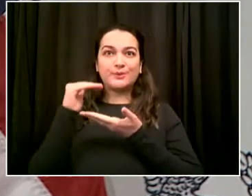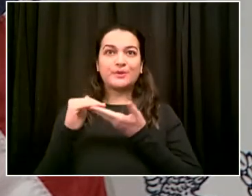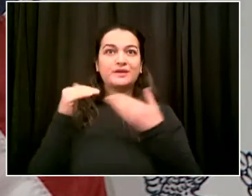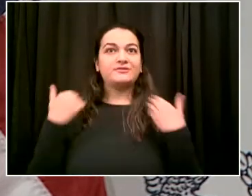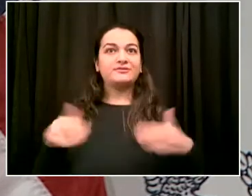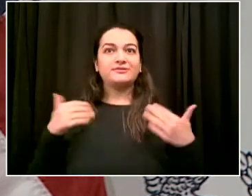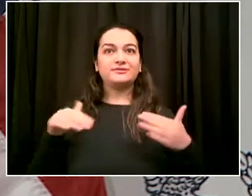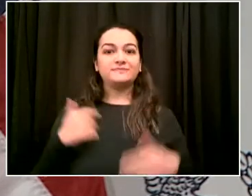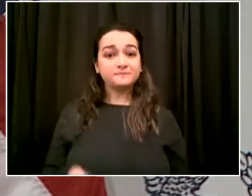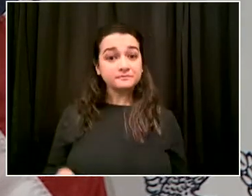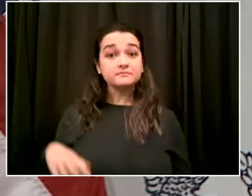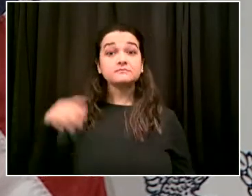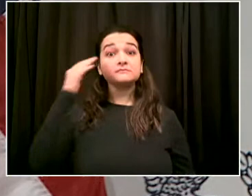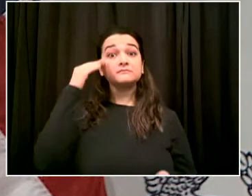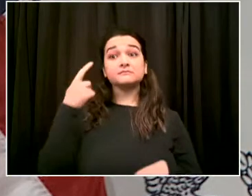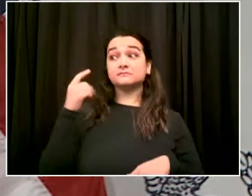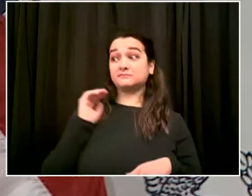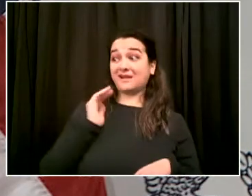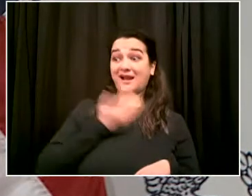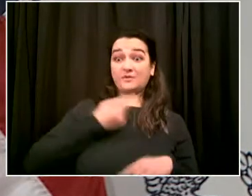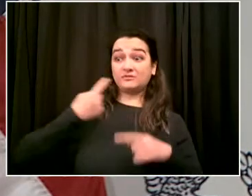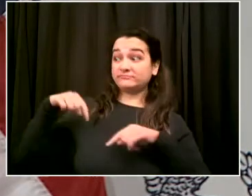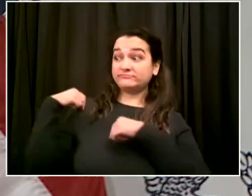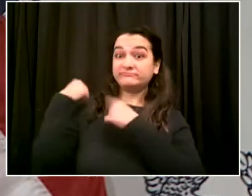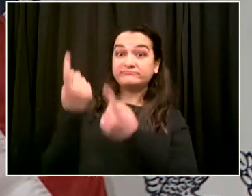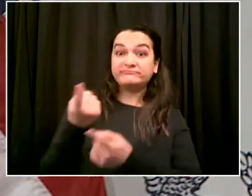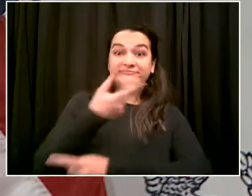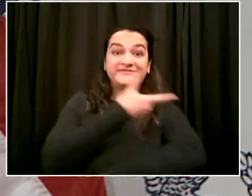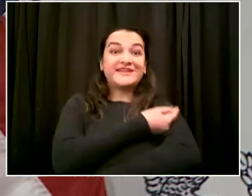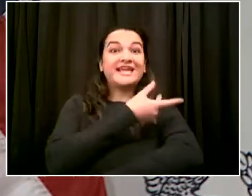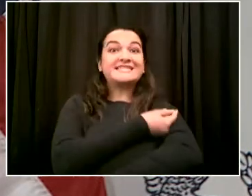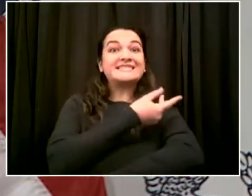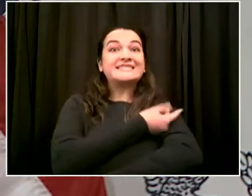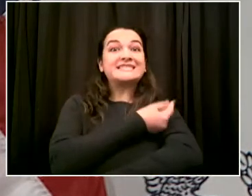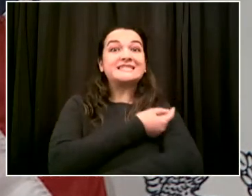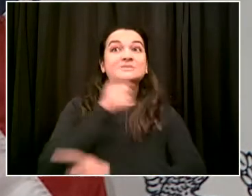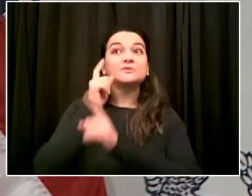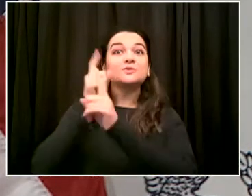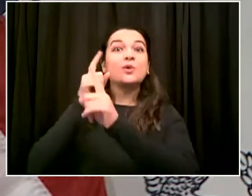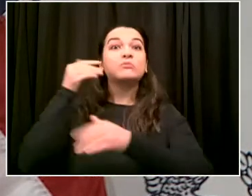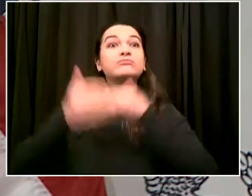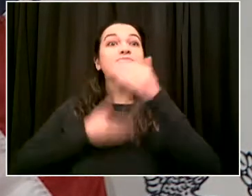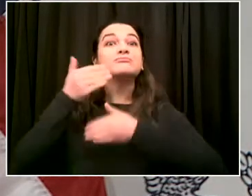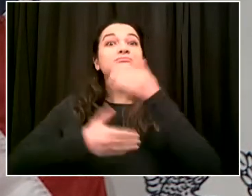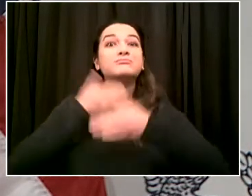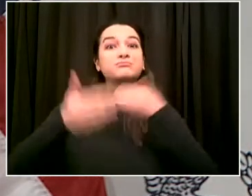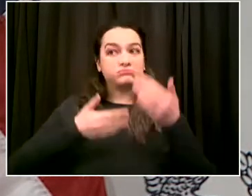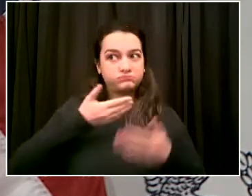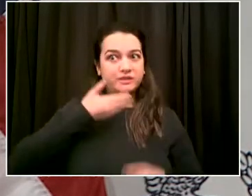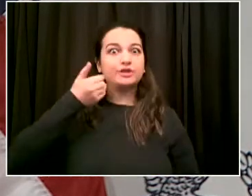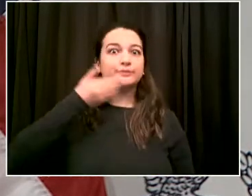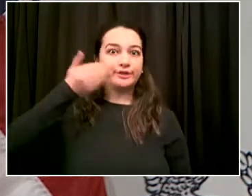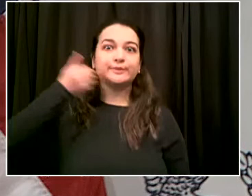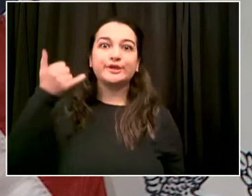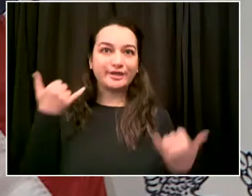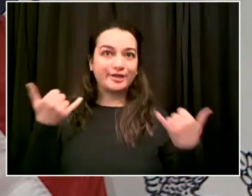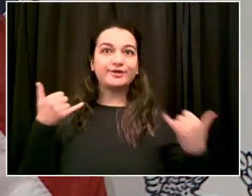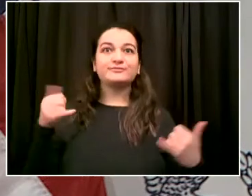PEOPLE FASTER AND FASTER AND JUST NOW WE ARE UNRNNING OUT OF VACCINE AND WE NEED IT DESPERATELEL. Y A A EWN PRESIDENT